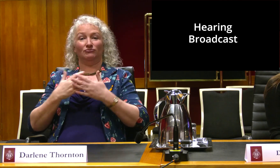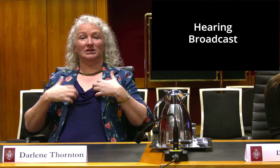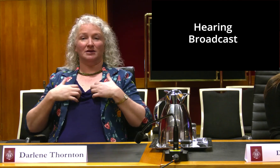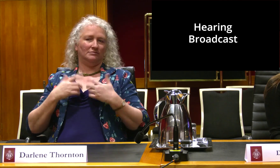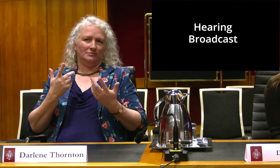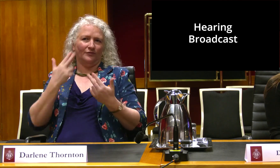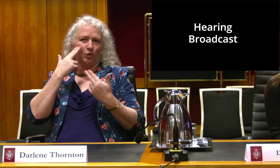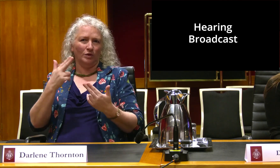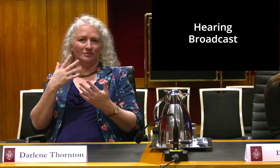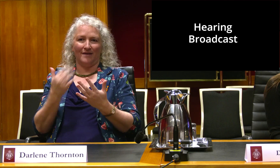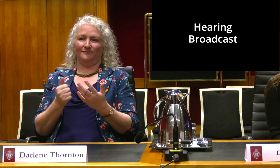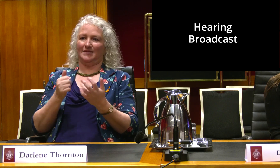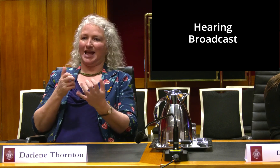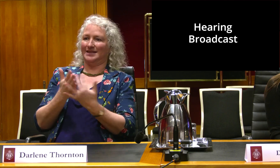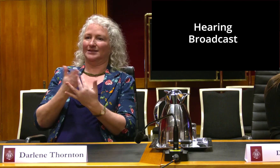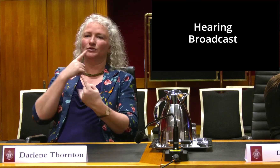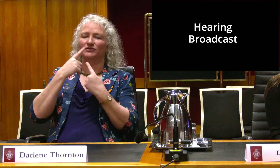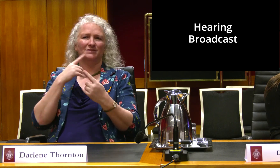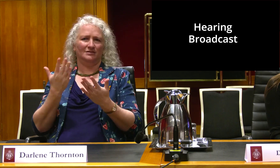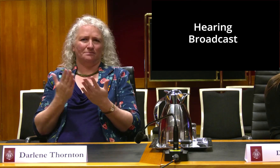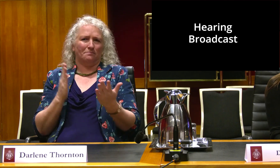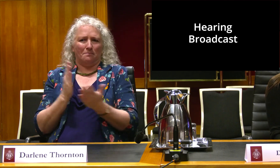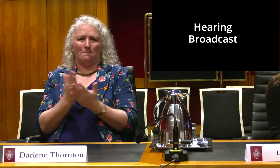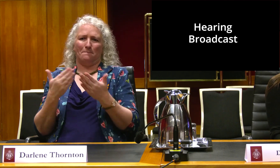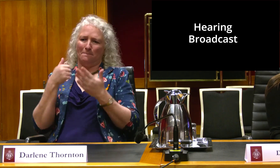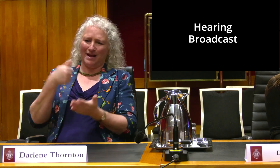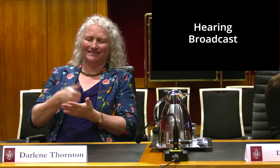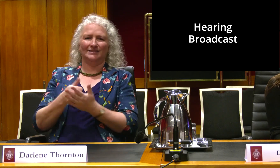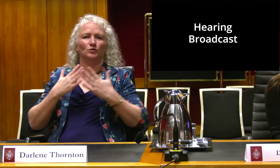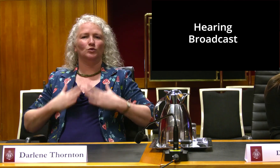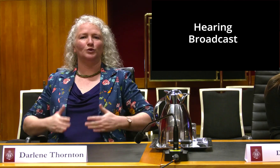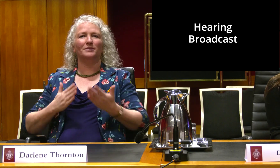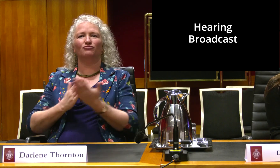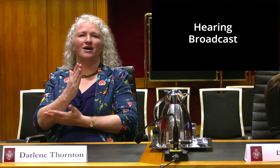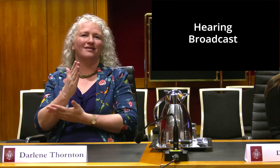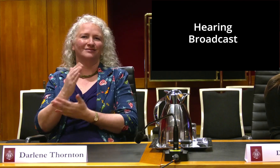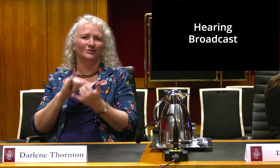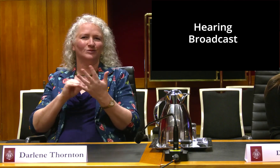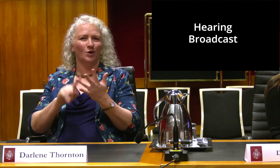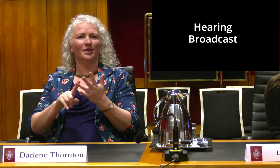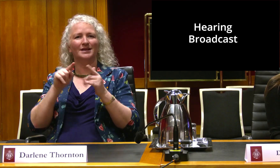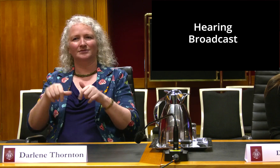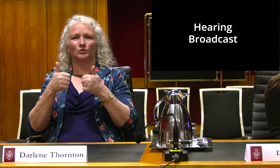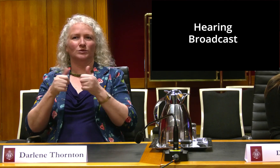in the happenings and discussions of this Parliament. Having access to information is a basic human right